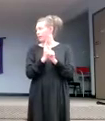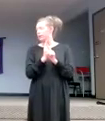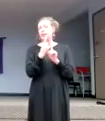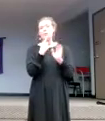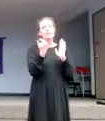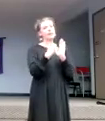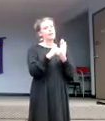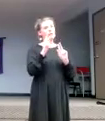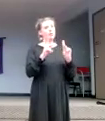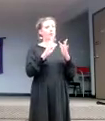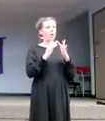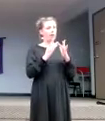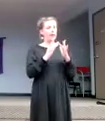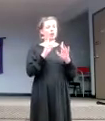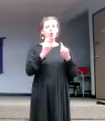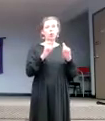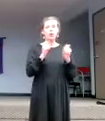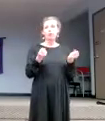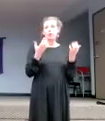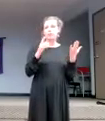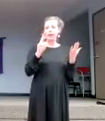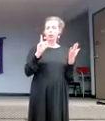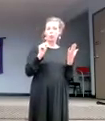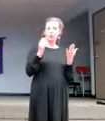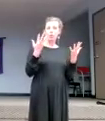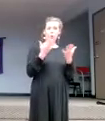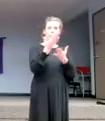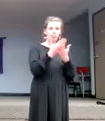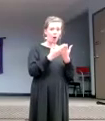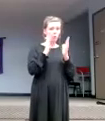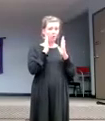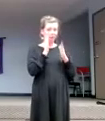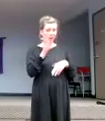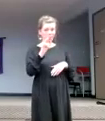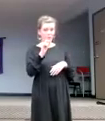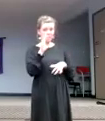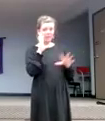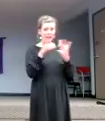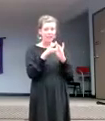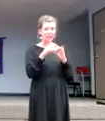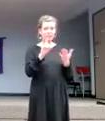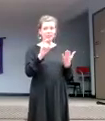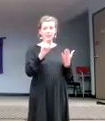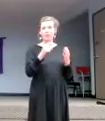online. So the question was if there's multiple units on one parcel, will all units be connected?